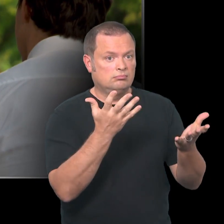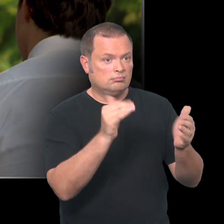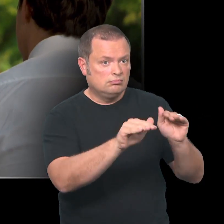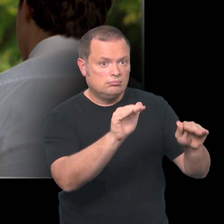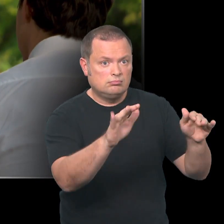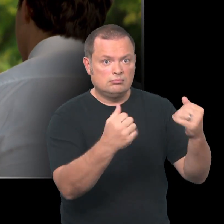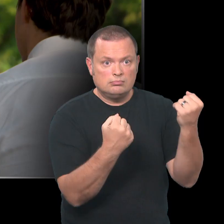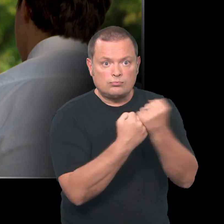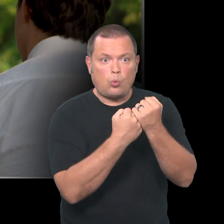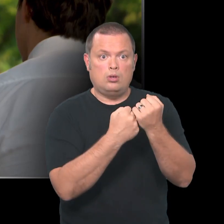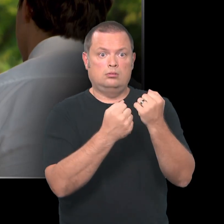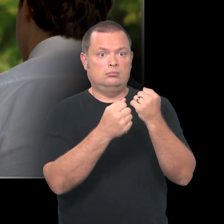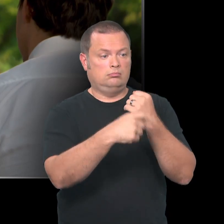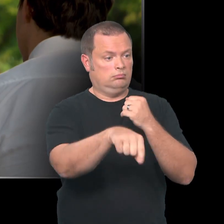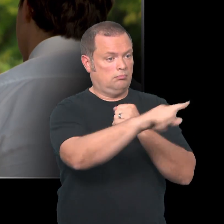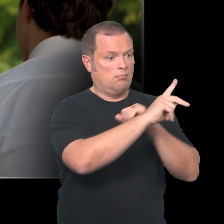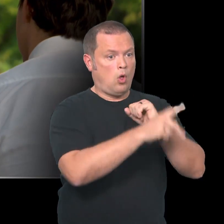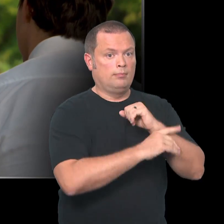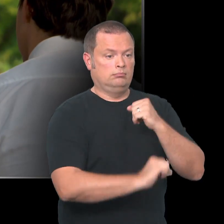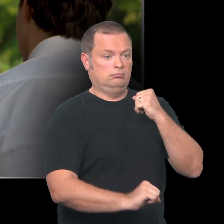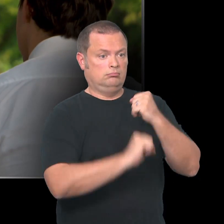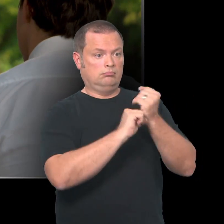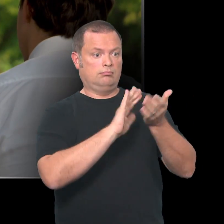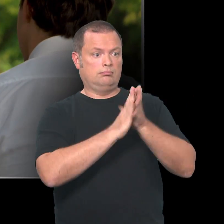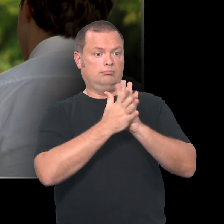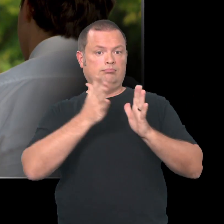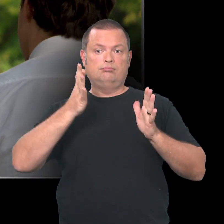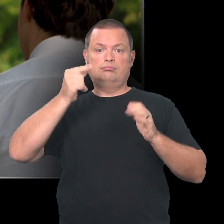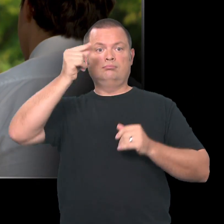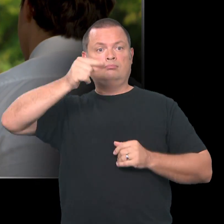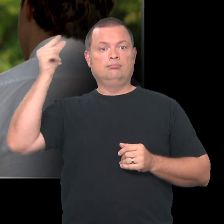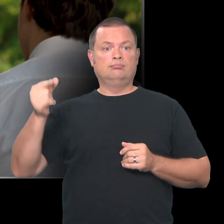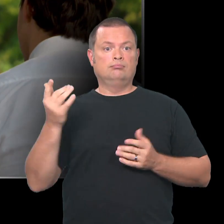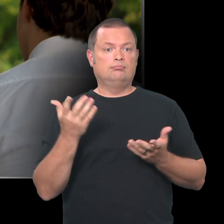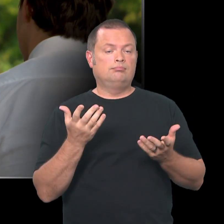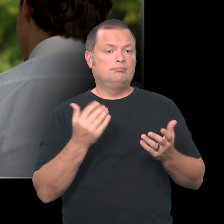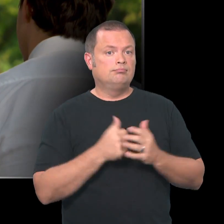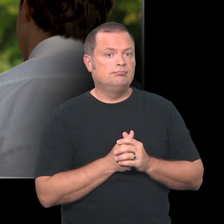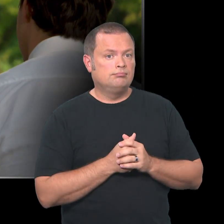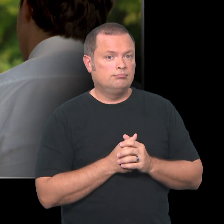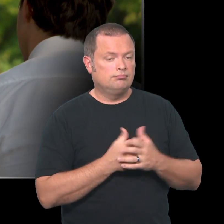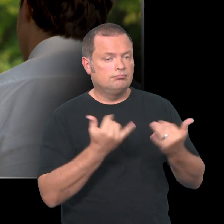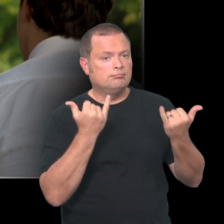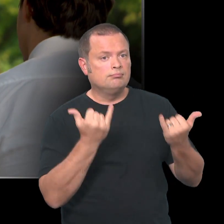would be looking for the support of Parliament to try and govern.